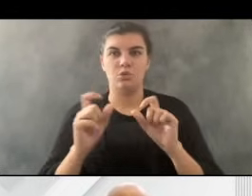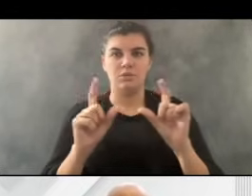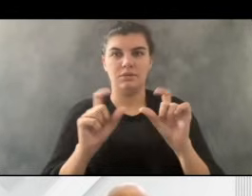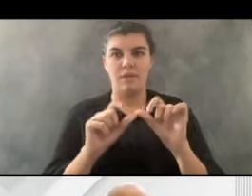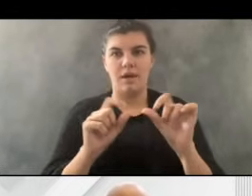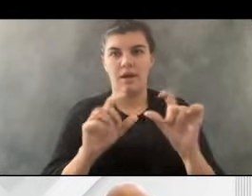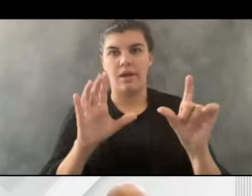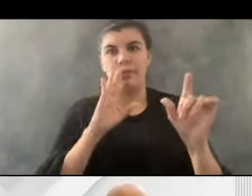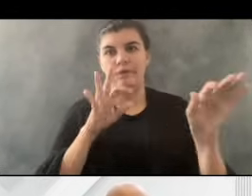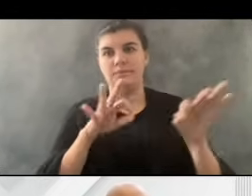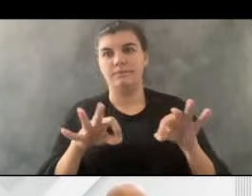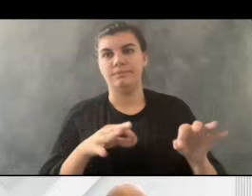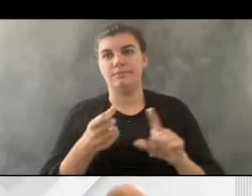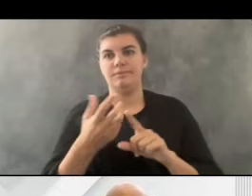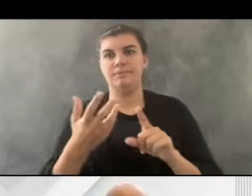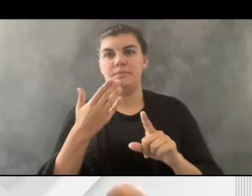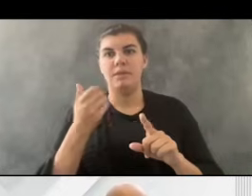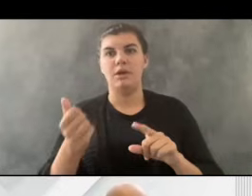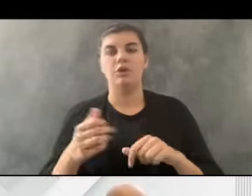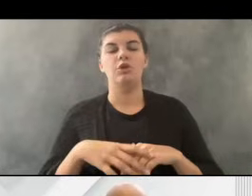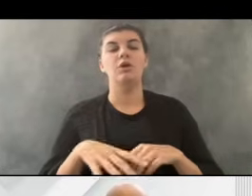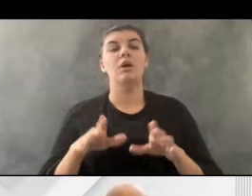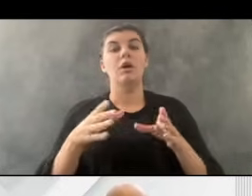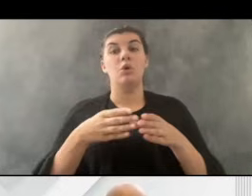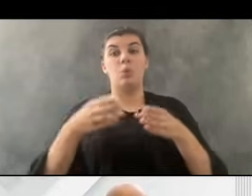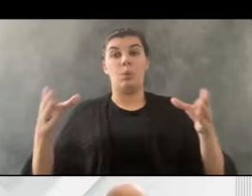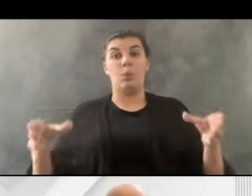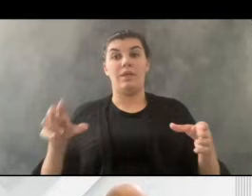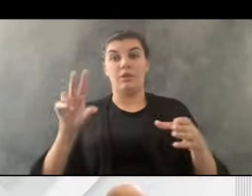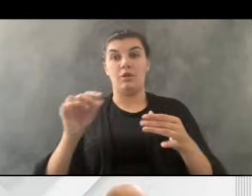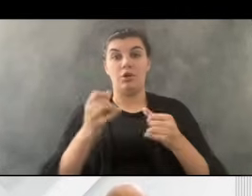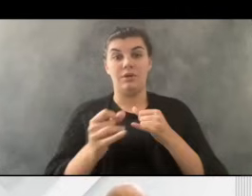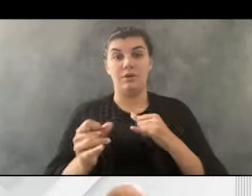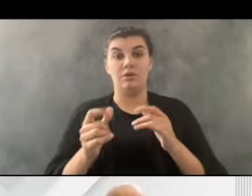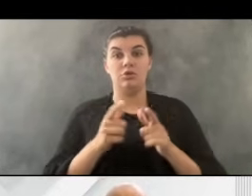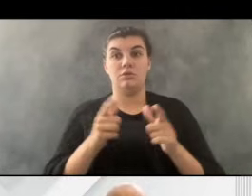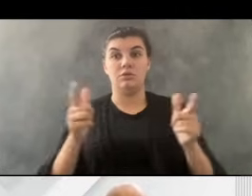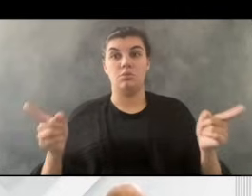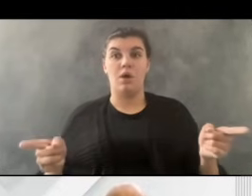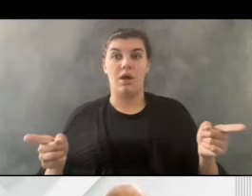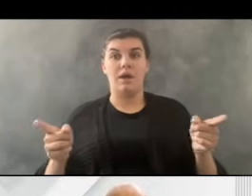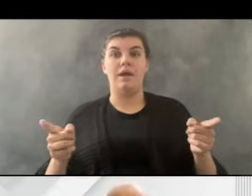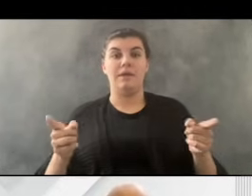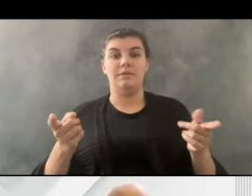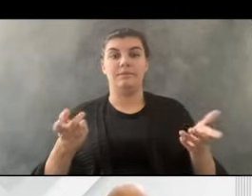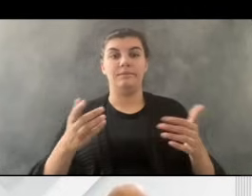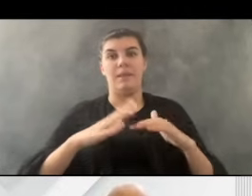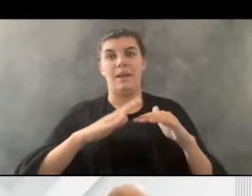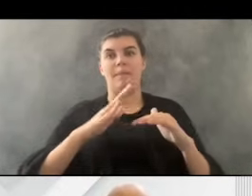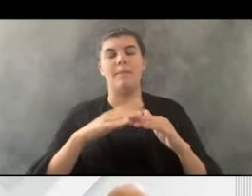this. And the width is 30 inches wide minimum, of course, unless its in an alcove, and then it